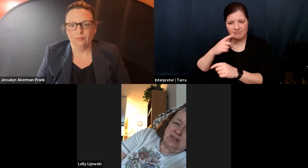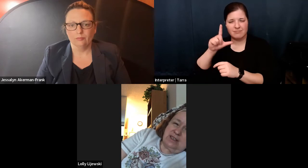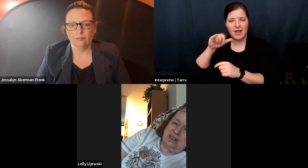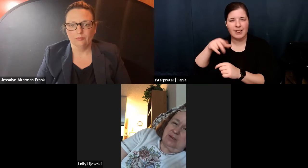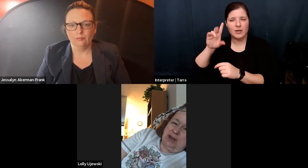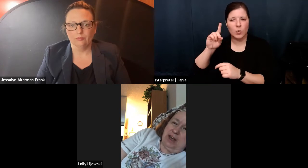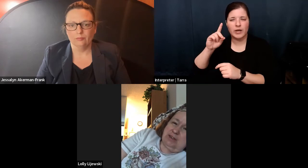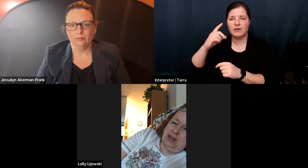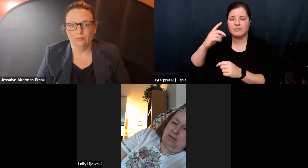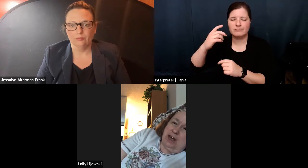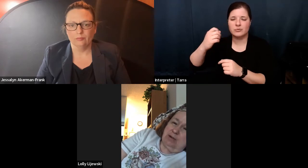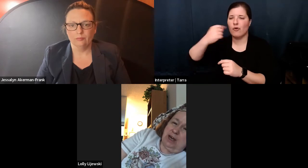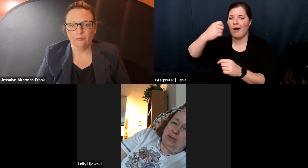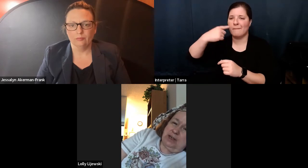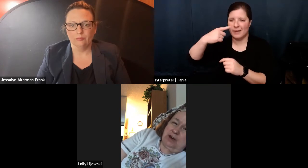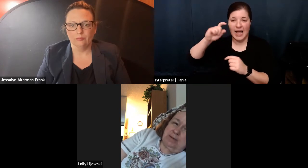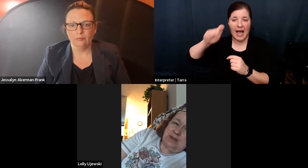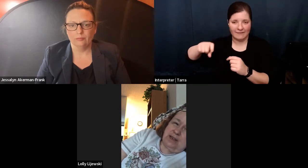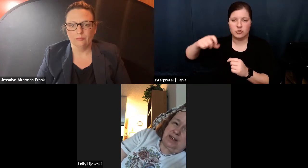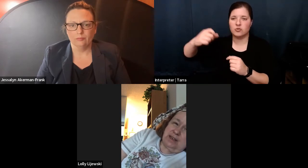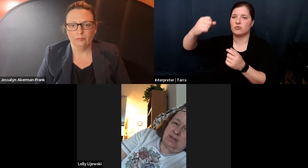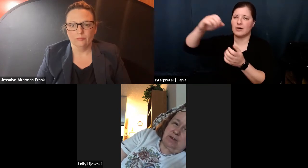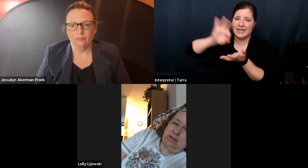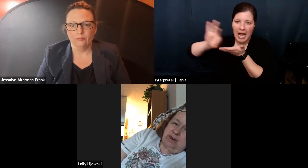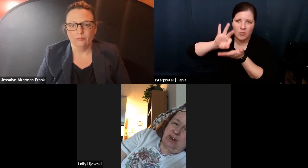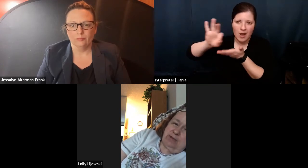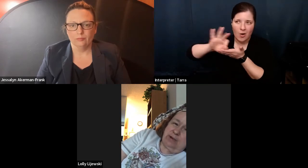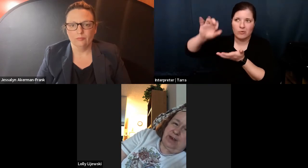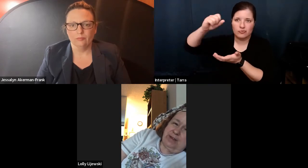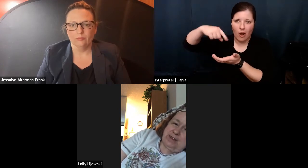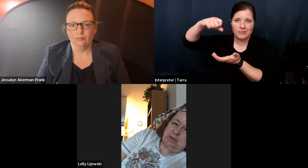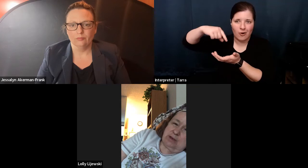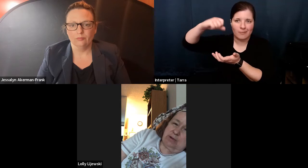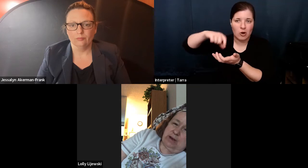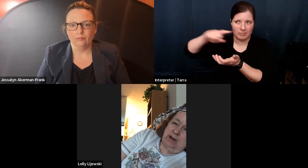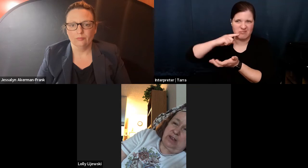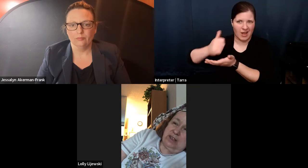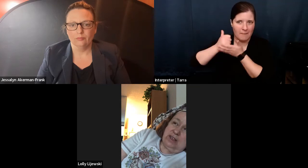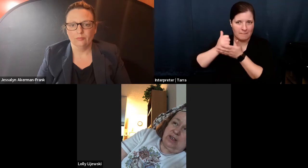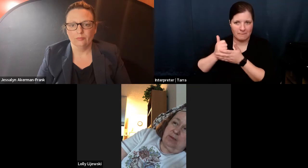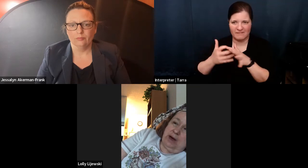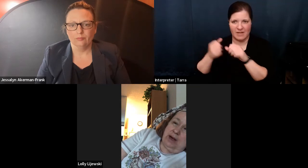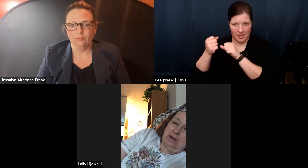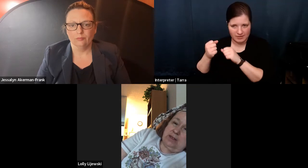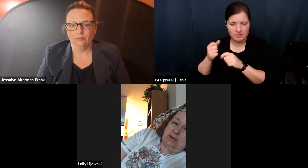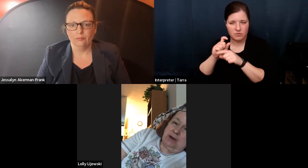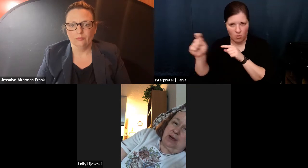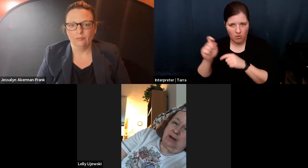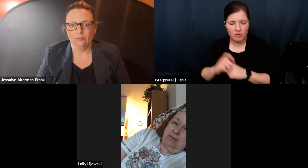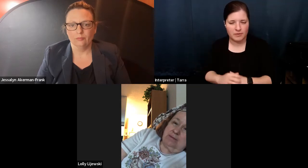But I use it for a lot of household tasks, for helping with reading things or I have a medication I have to take right now which is liquid drops, and I have to count out how many drops I need and, so, they're very helpful with that.